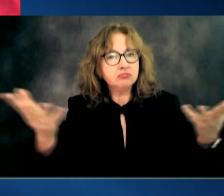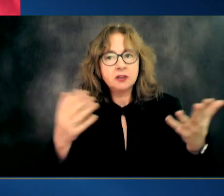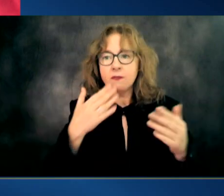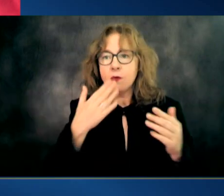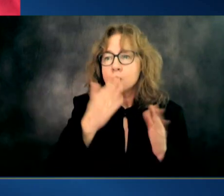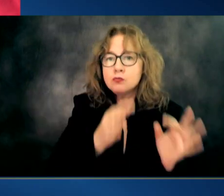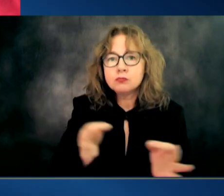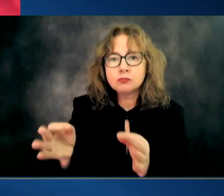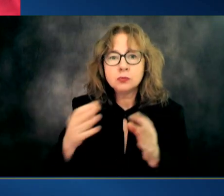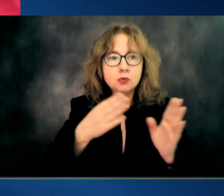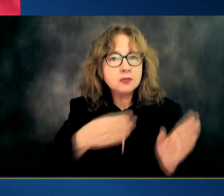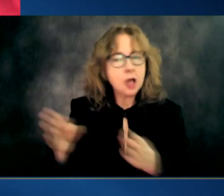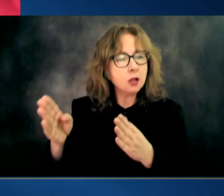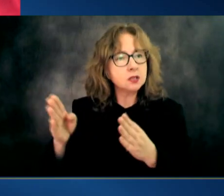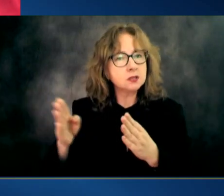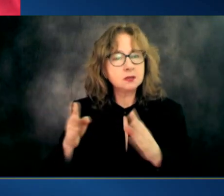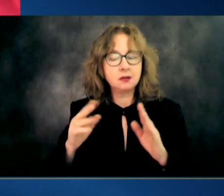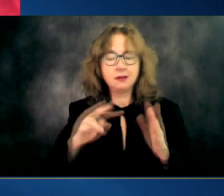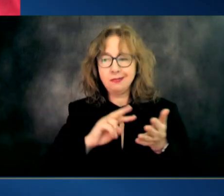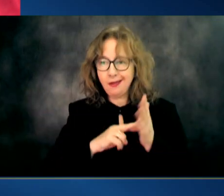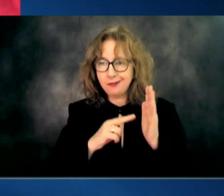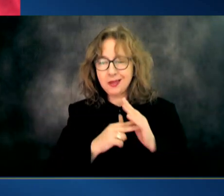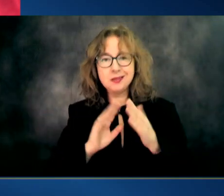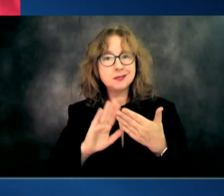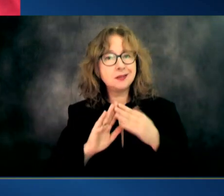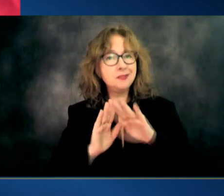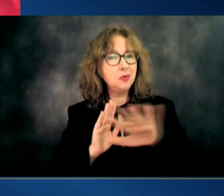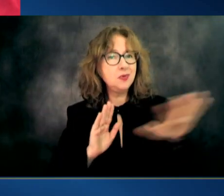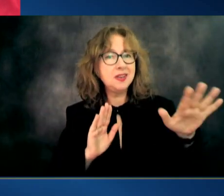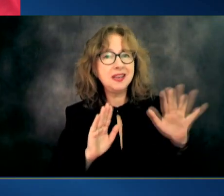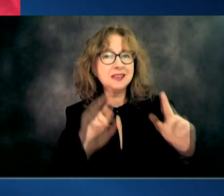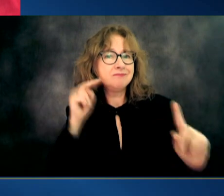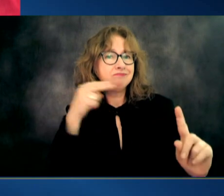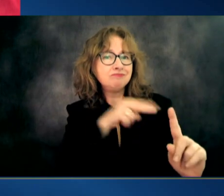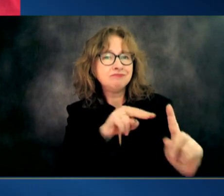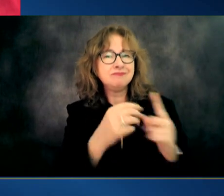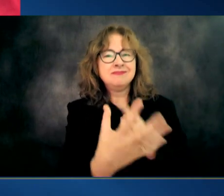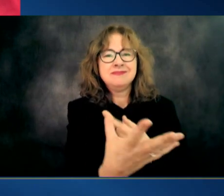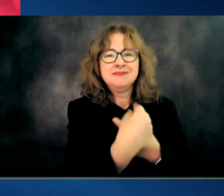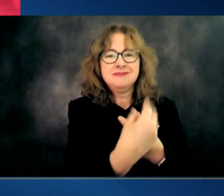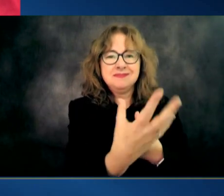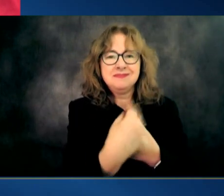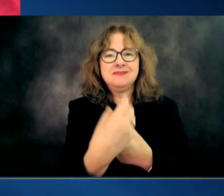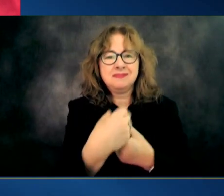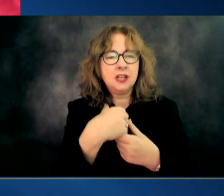sure that the community's voices are baked in, built in, guiding the work from the beginning. So,